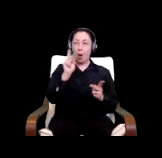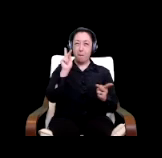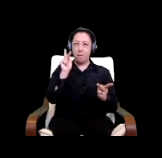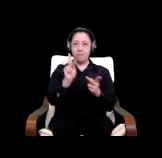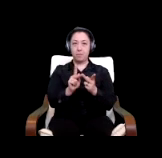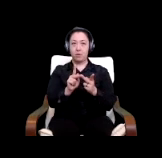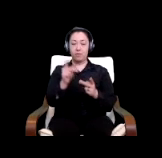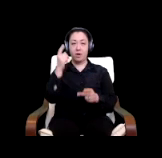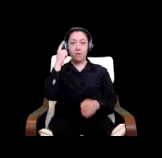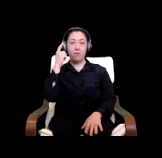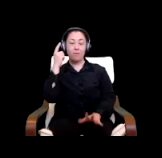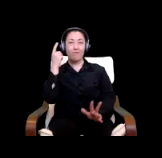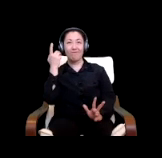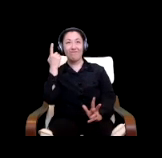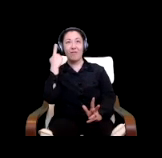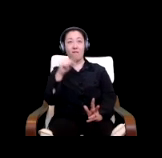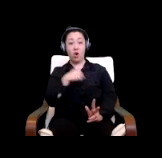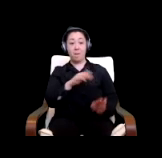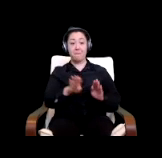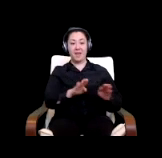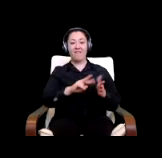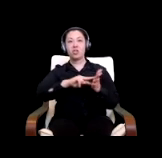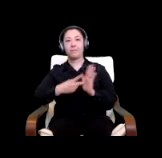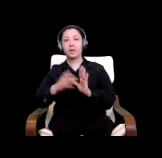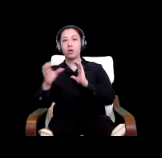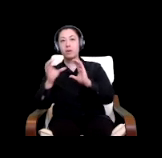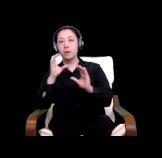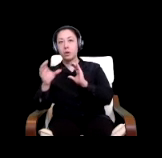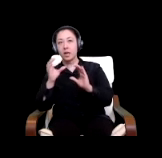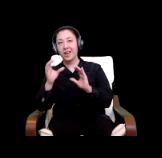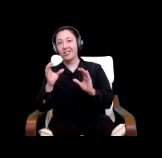as communication but it serves